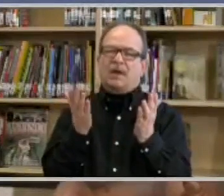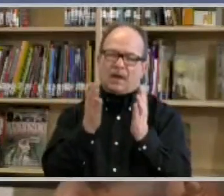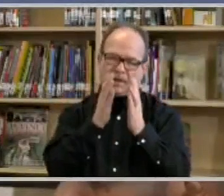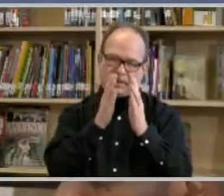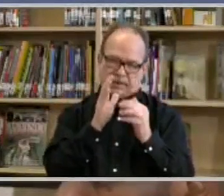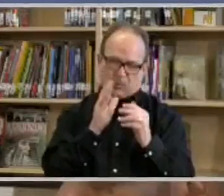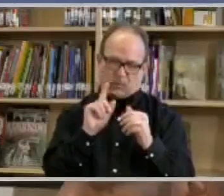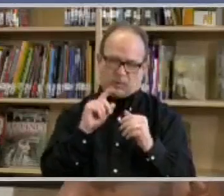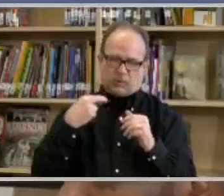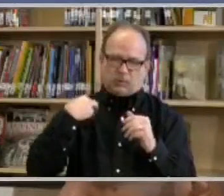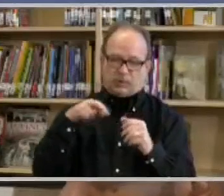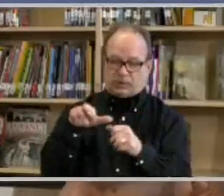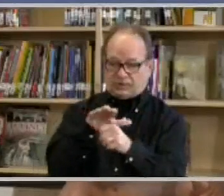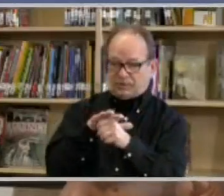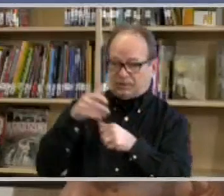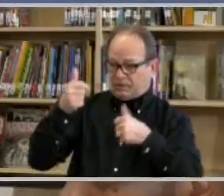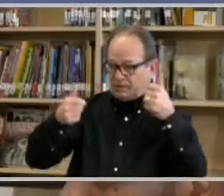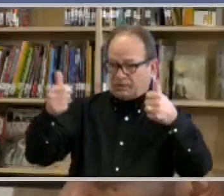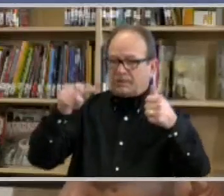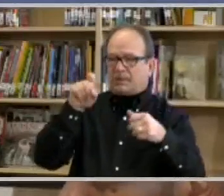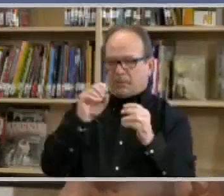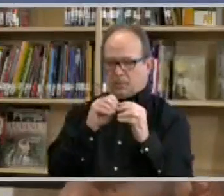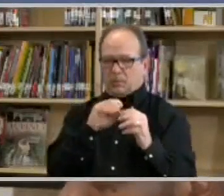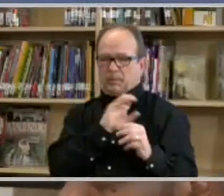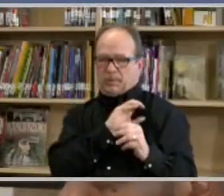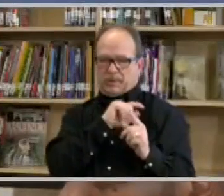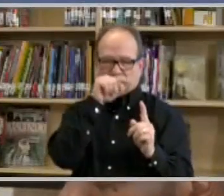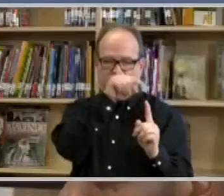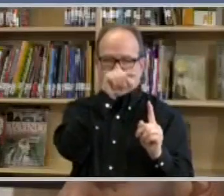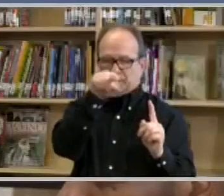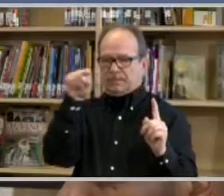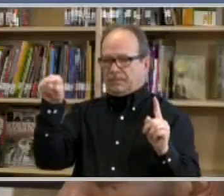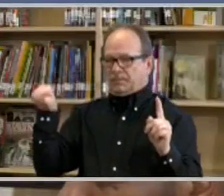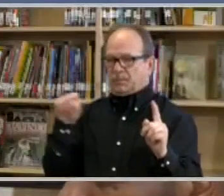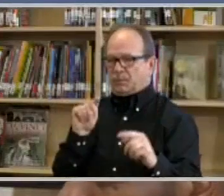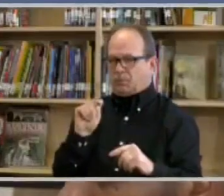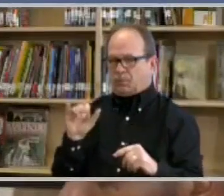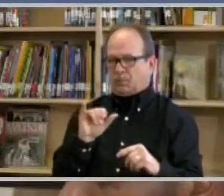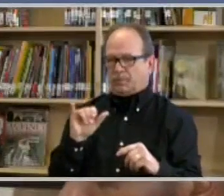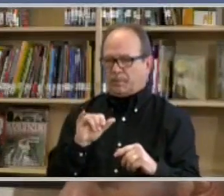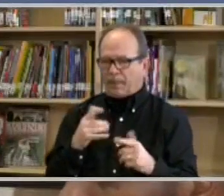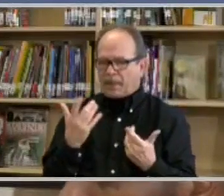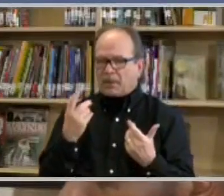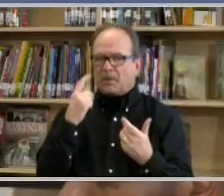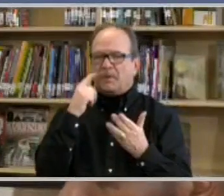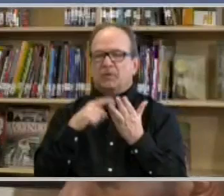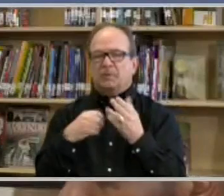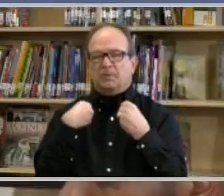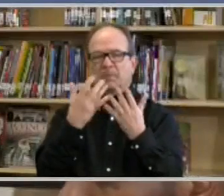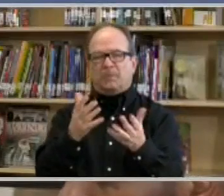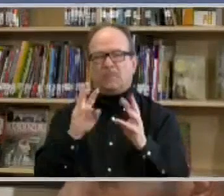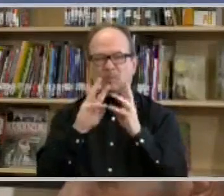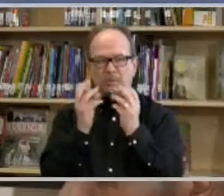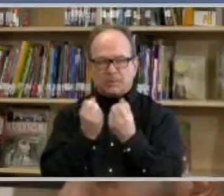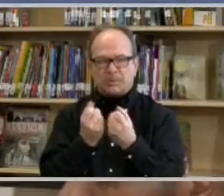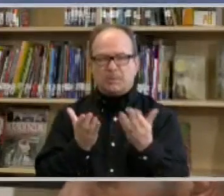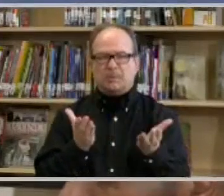WITHIN THE HOUSES OF WORSHIP. SPEAKING, ENGAGING, THOSE